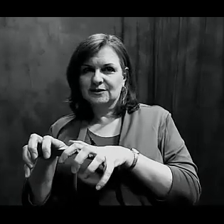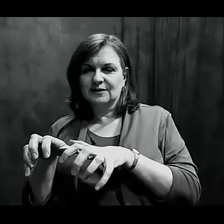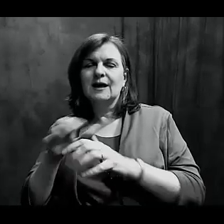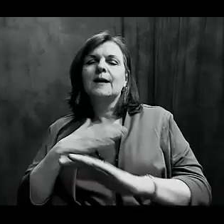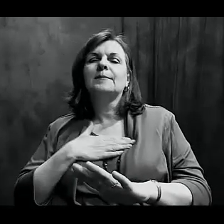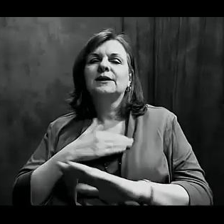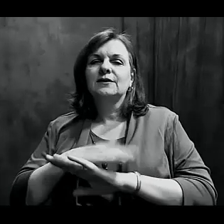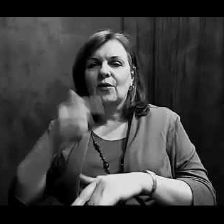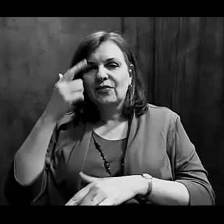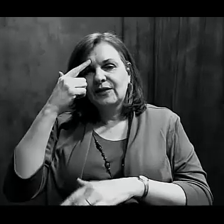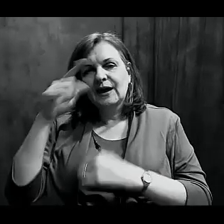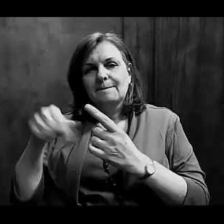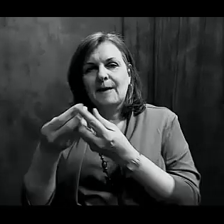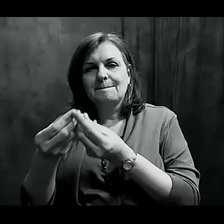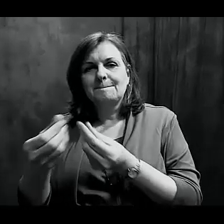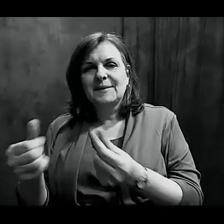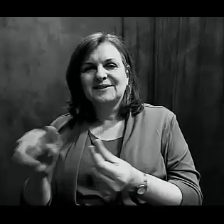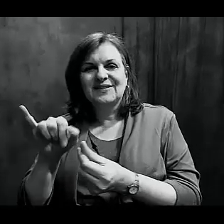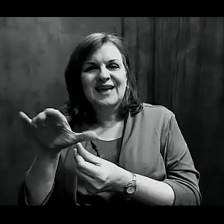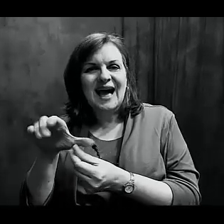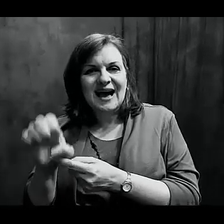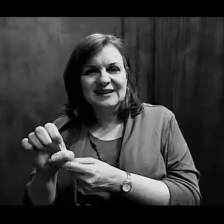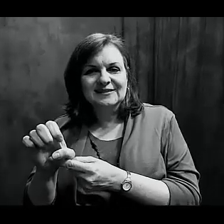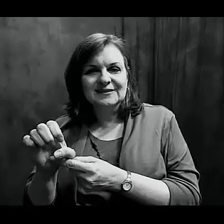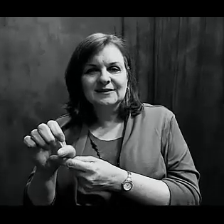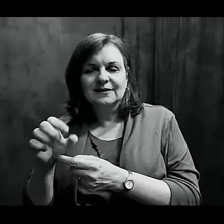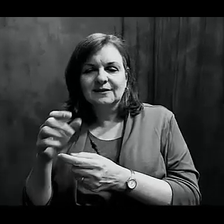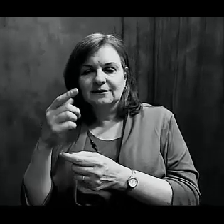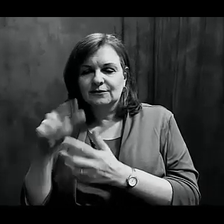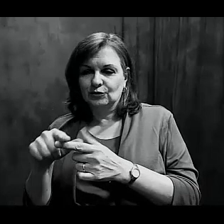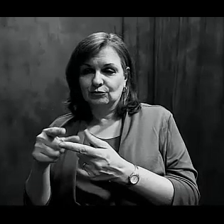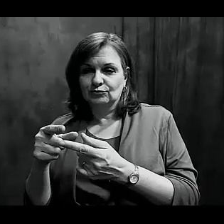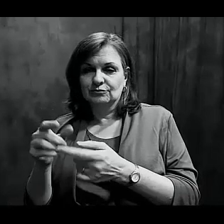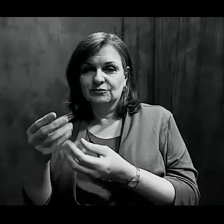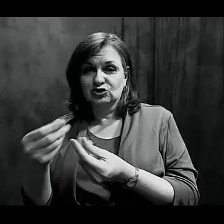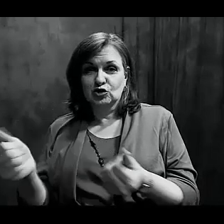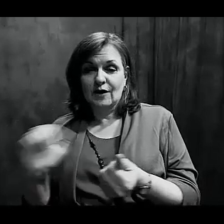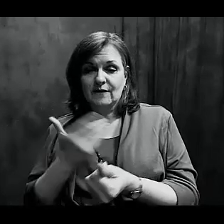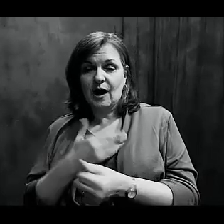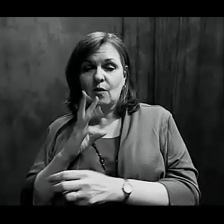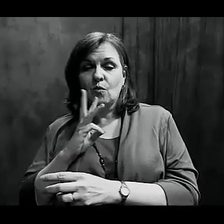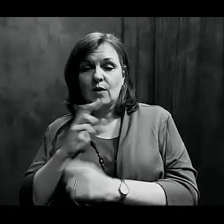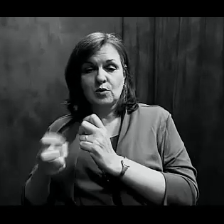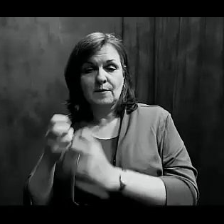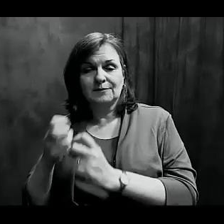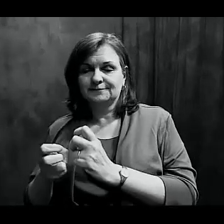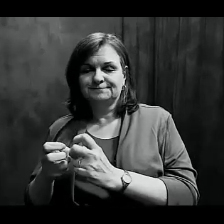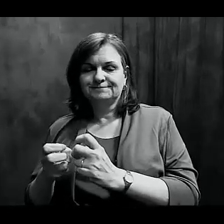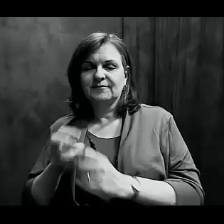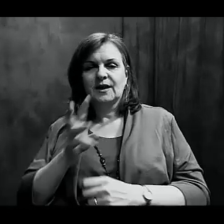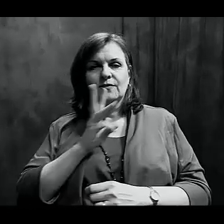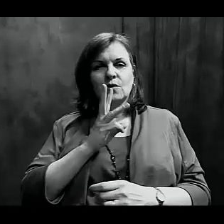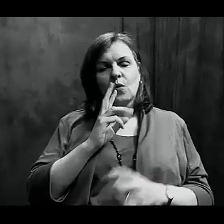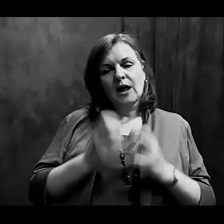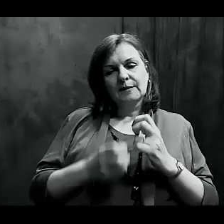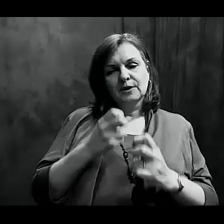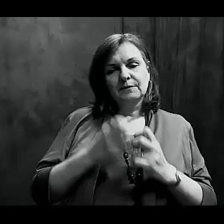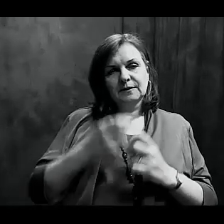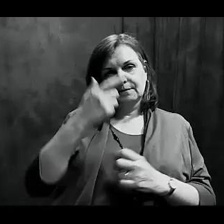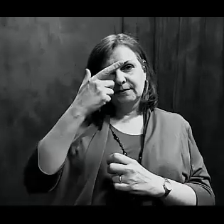please don't look at melting the ice gaps and glaciers as a solution to a water problem! our water problems are more about these